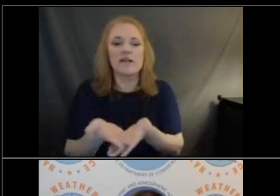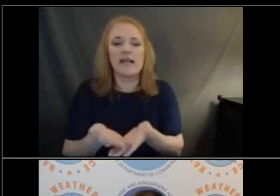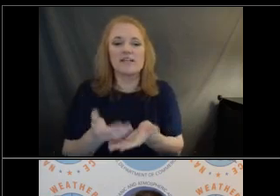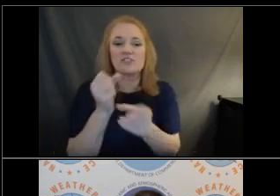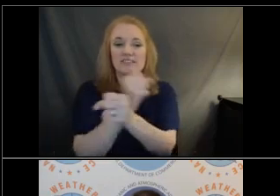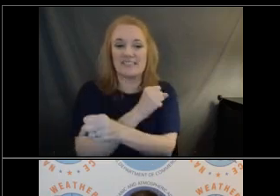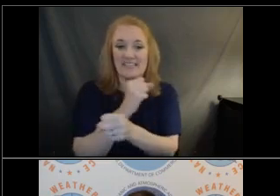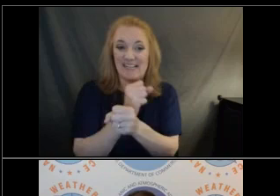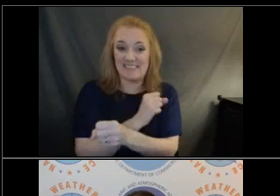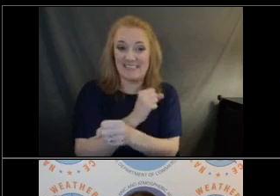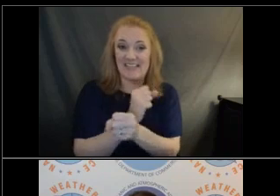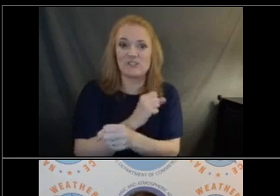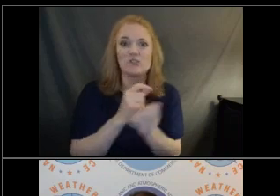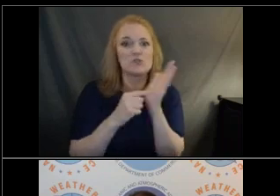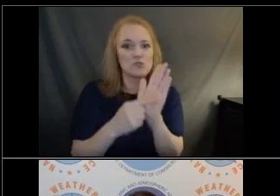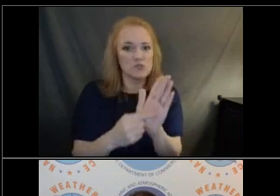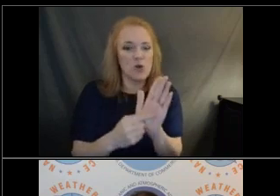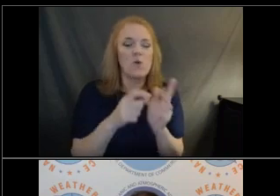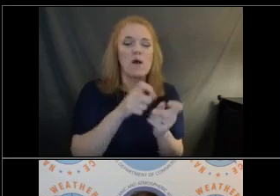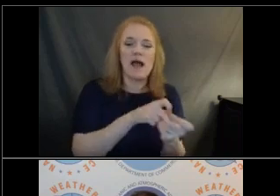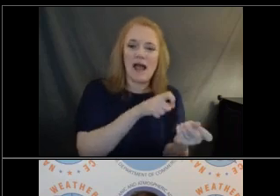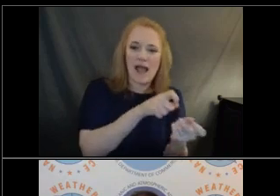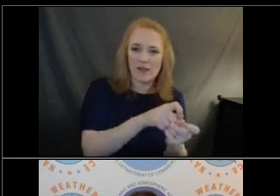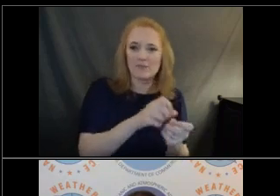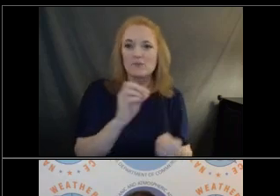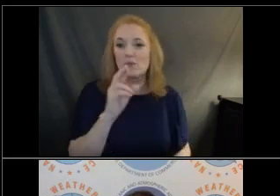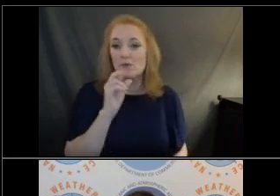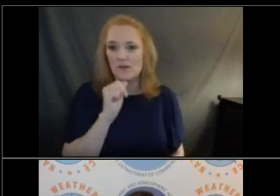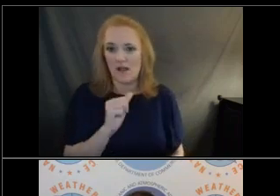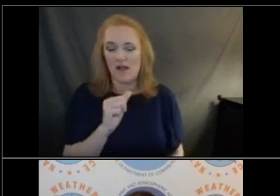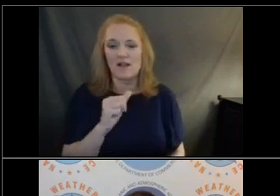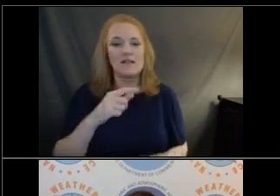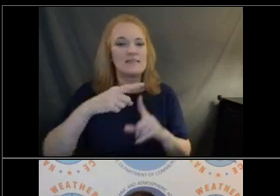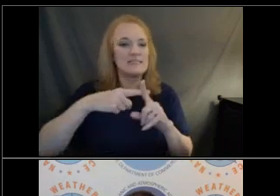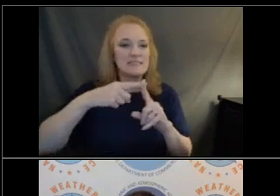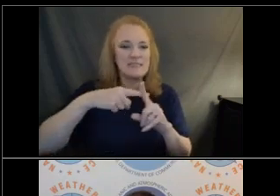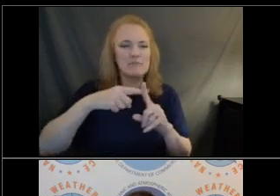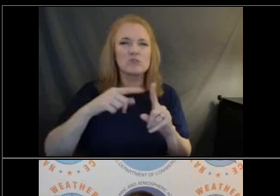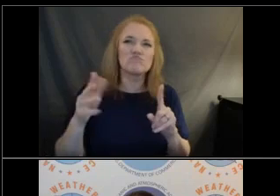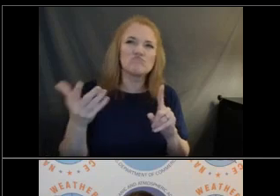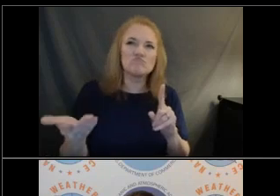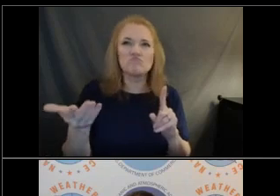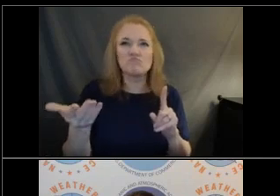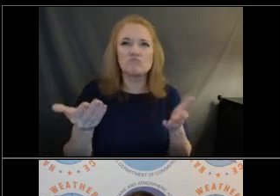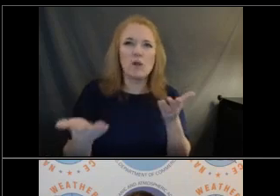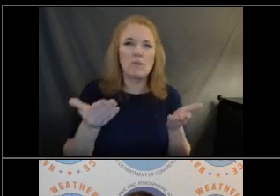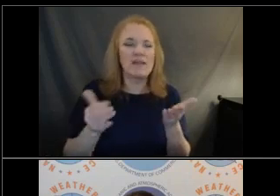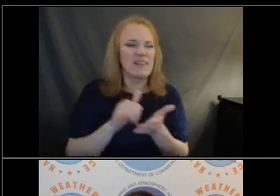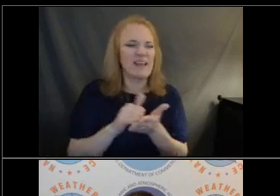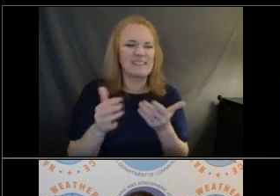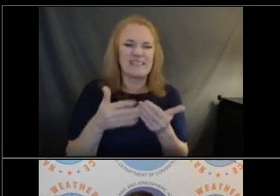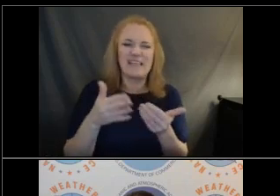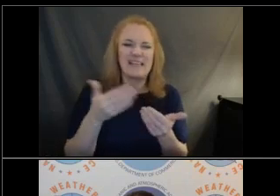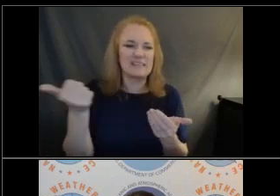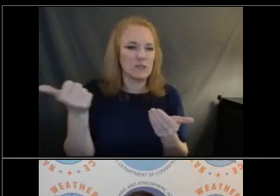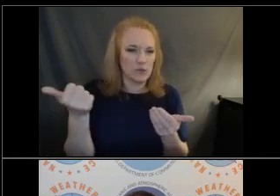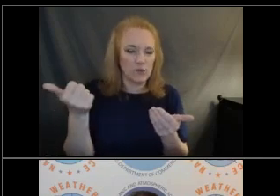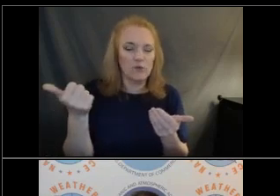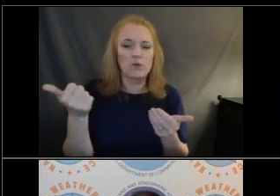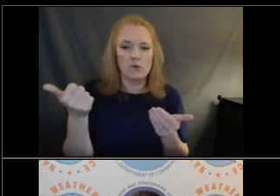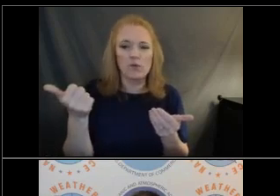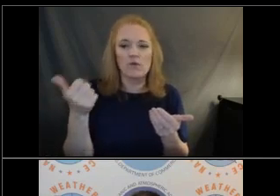how accurate these forecasts are. Temperature is probably one of the easier weather parameters to